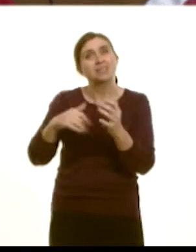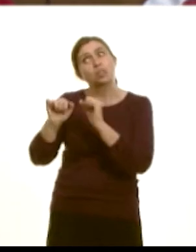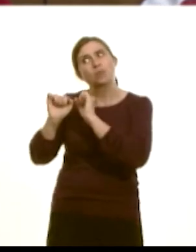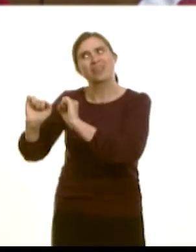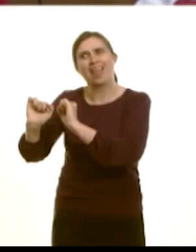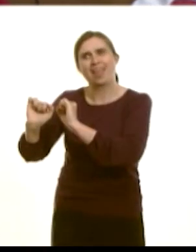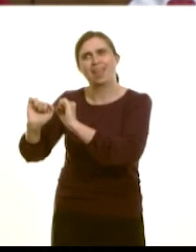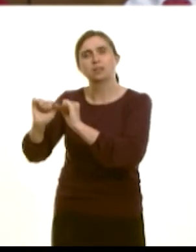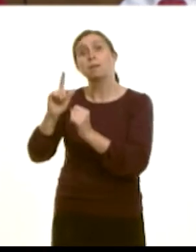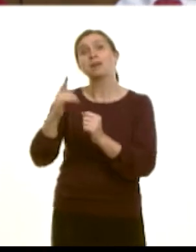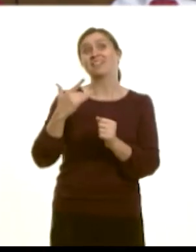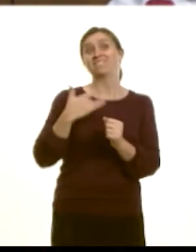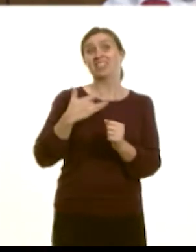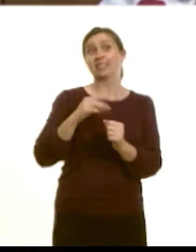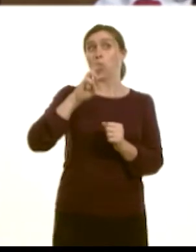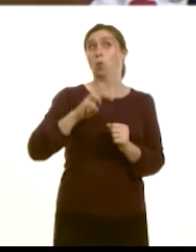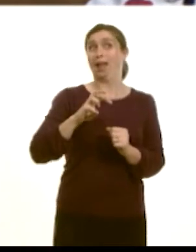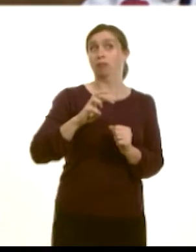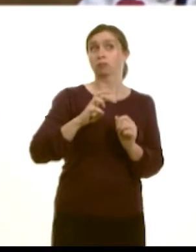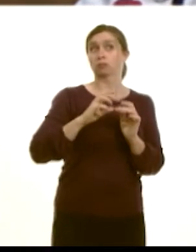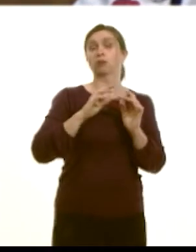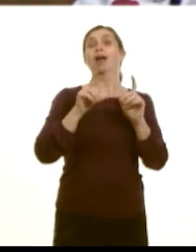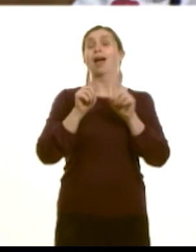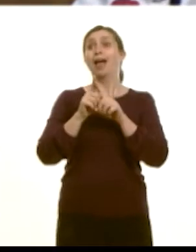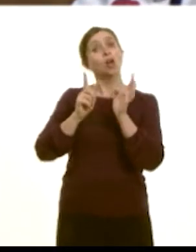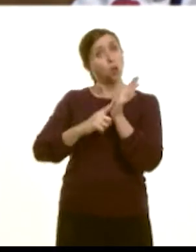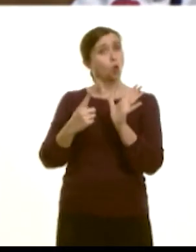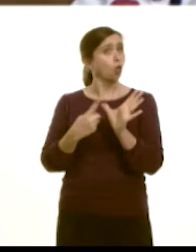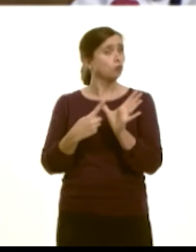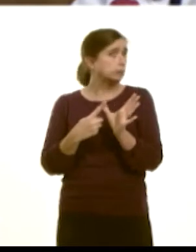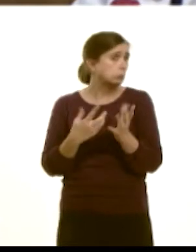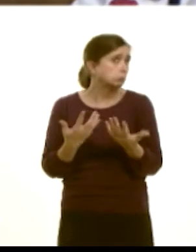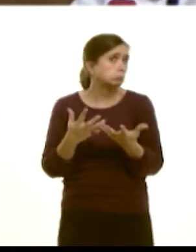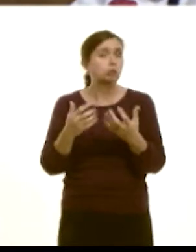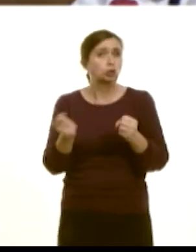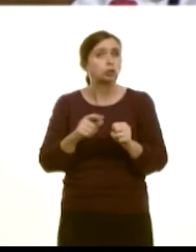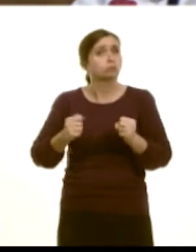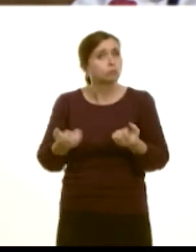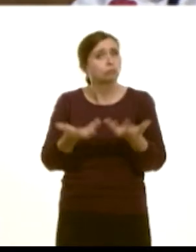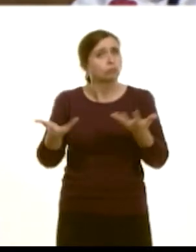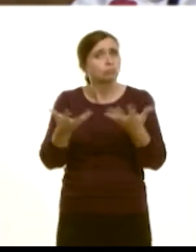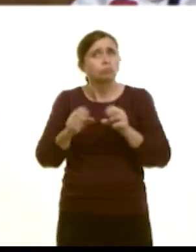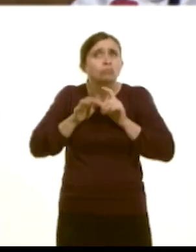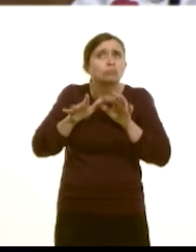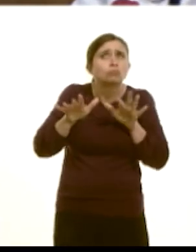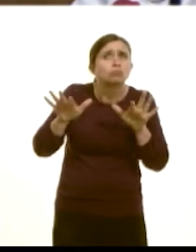Visit Wales, however, and, indeed, local authorities to an extent, do have the responsibility to promote attractions more widely.